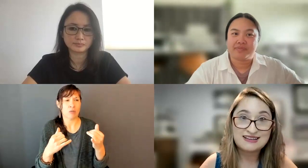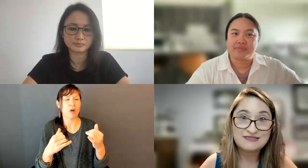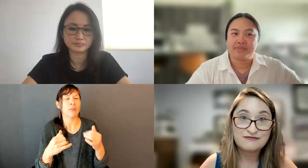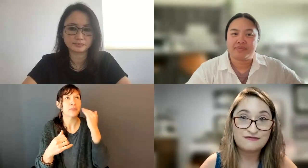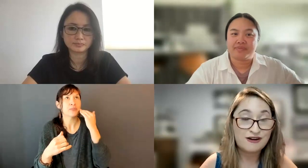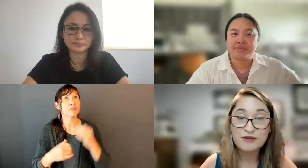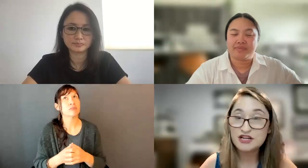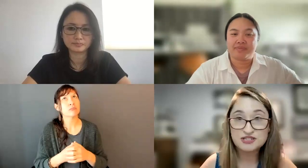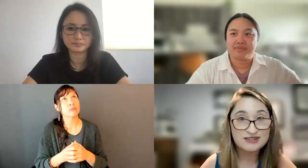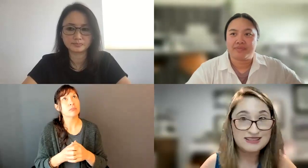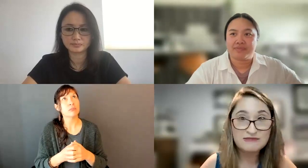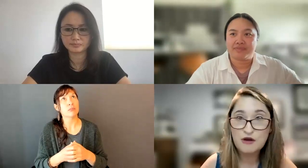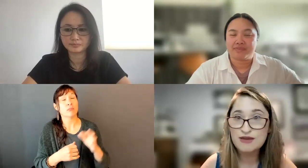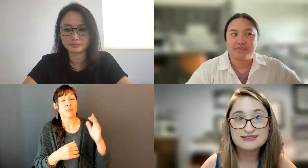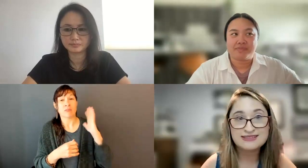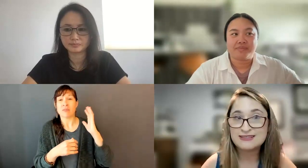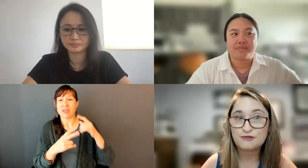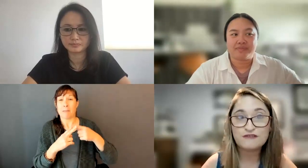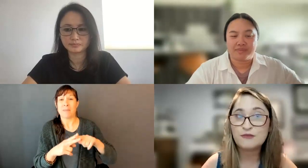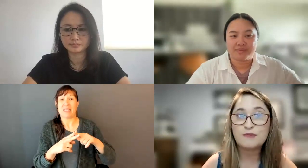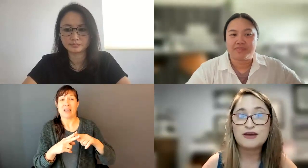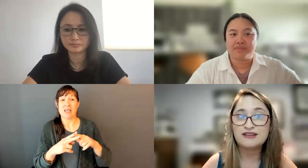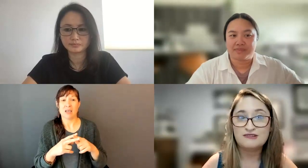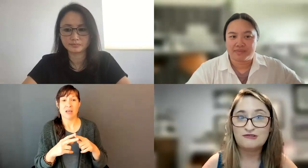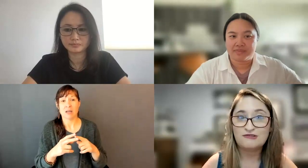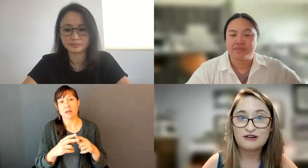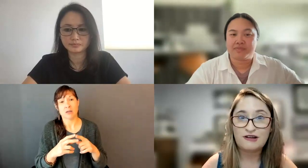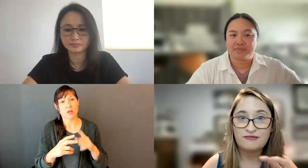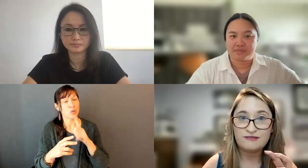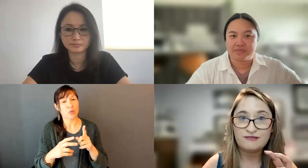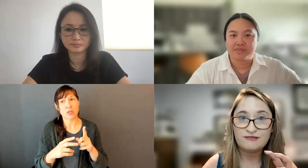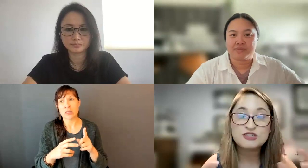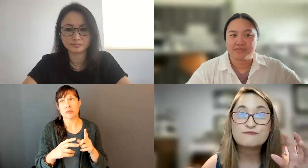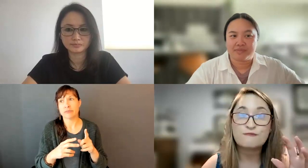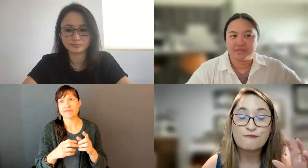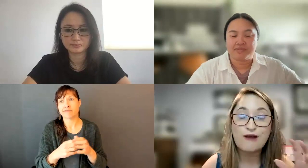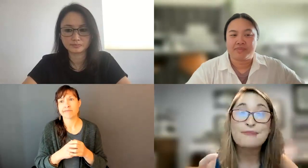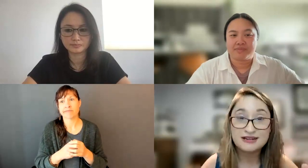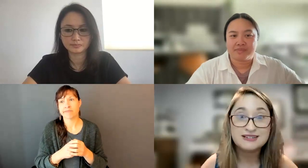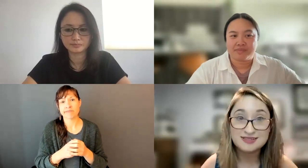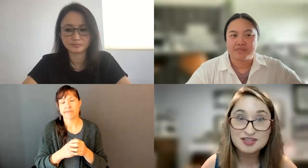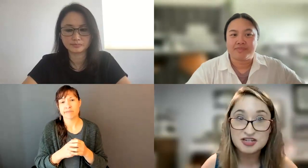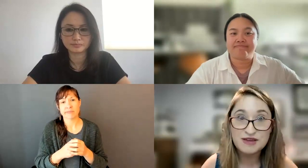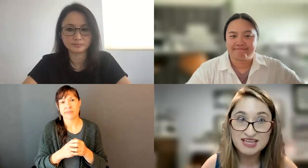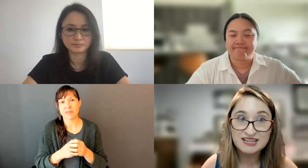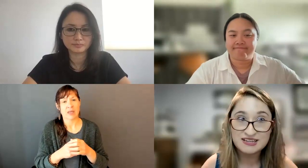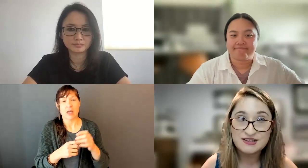it's very much it the moment, spur of the moment or just rapid decision making.